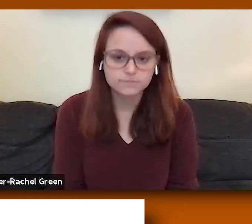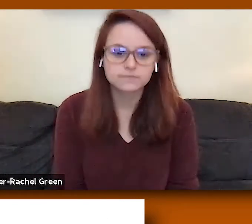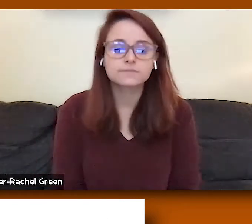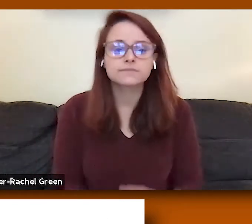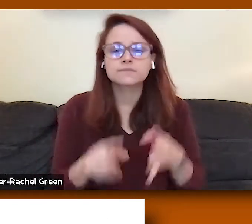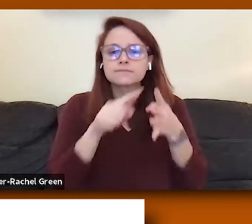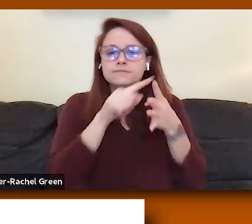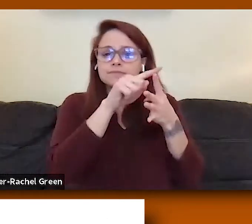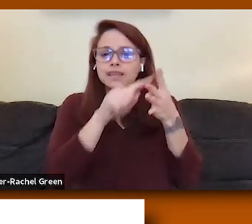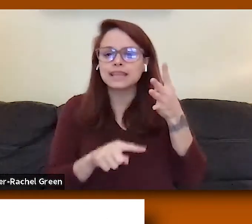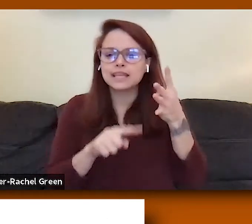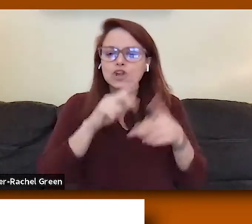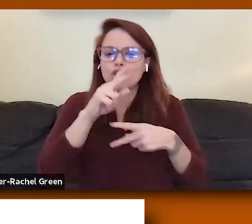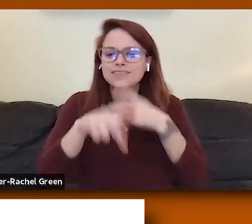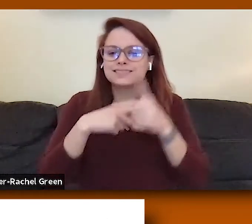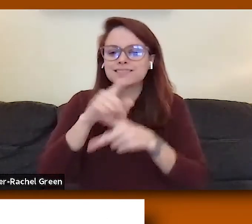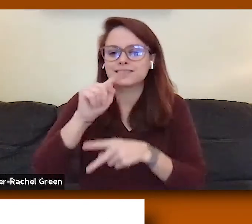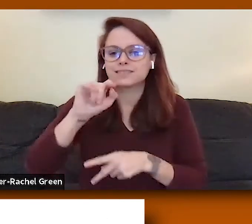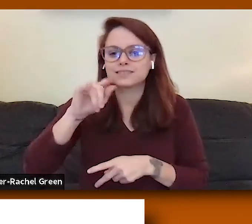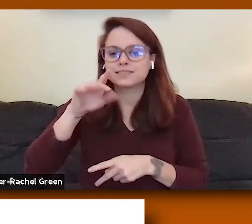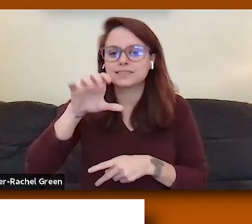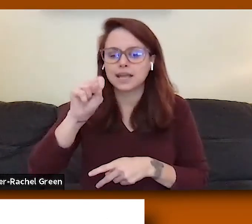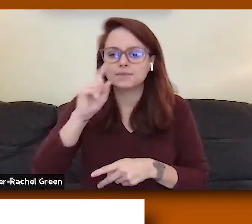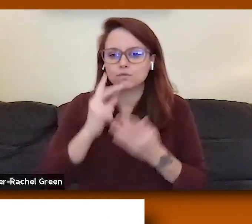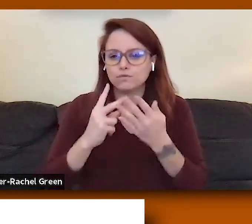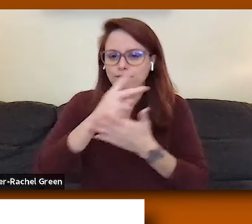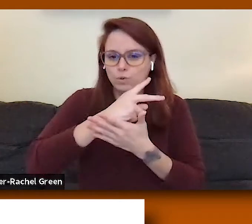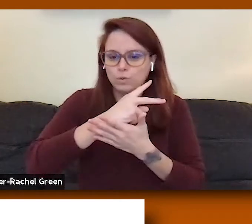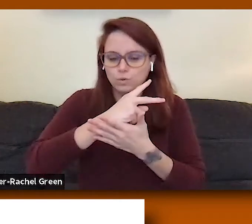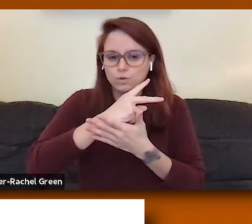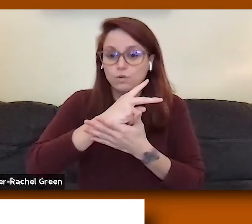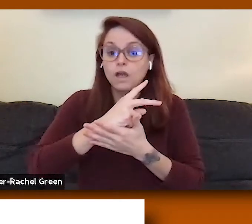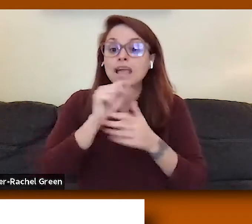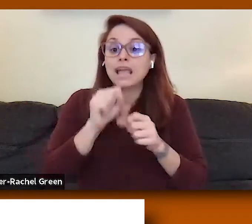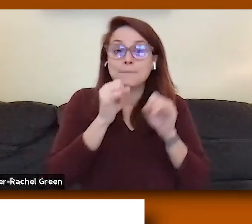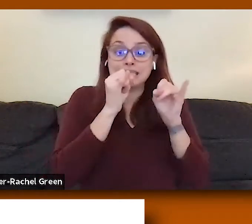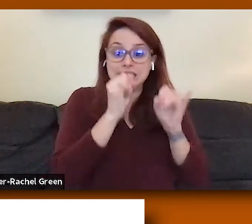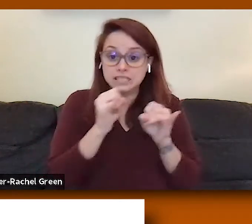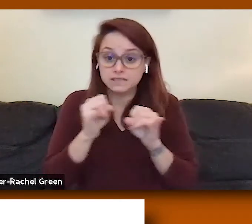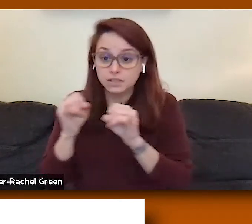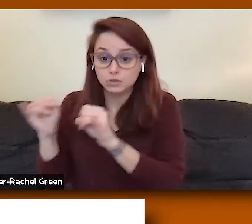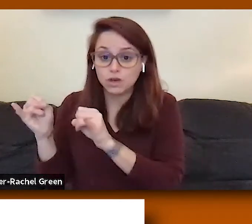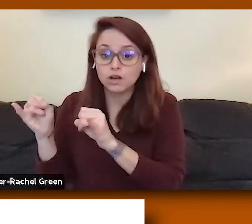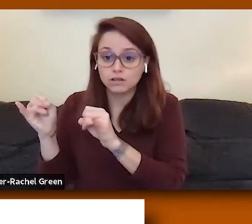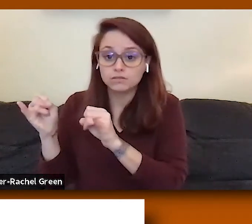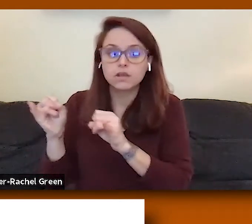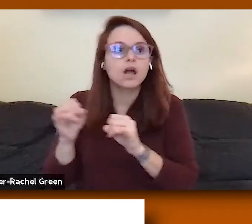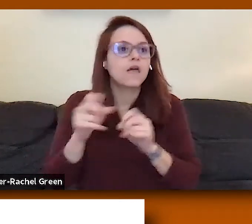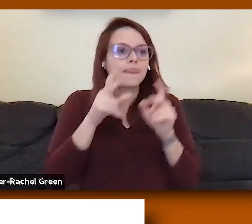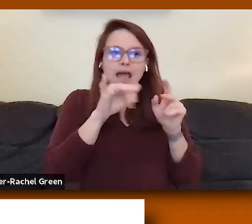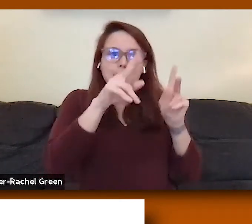These are the main standard types of review. It could be an individual review by subject matter experts.